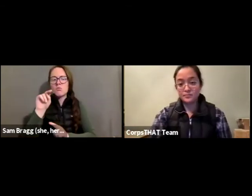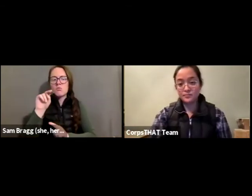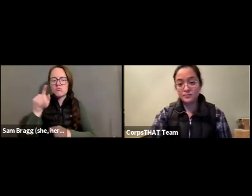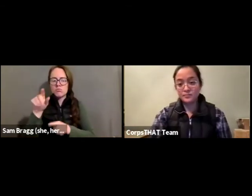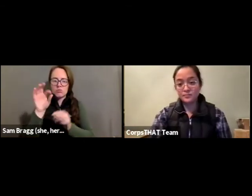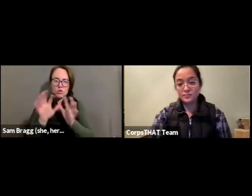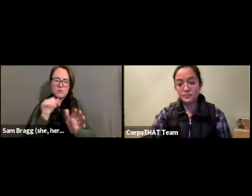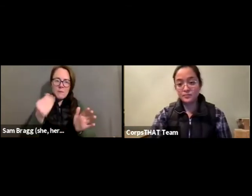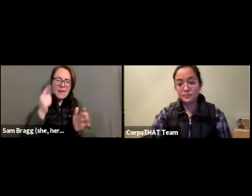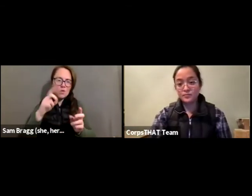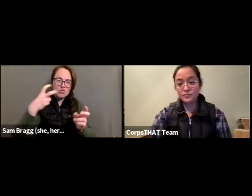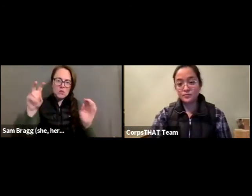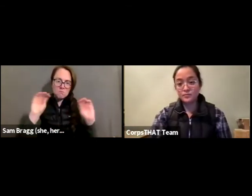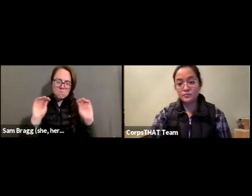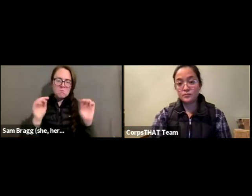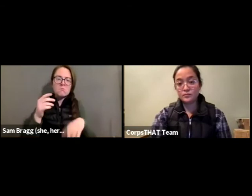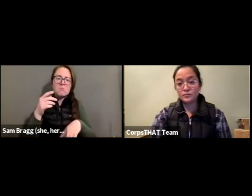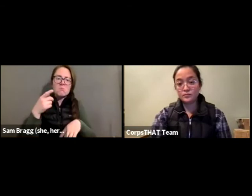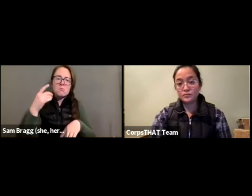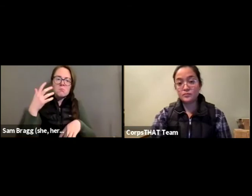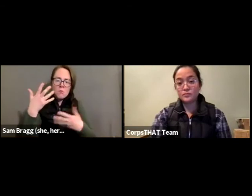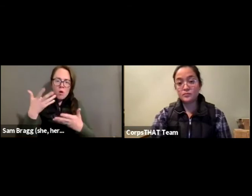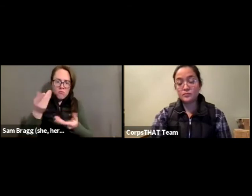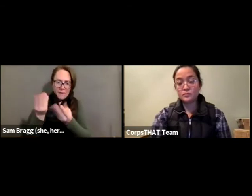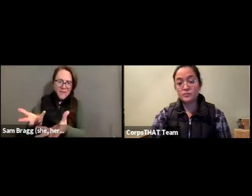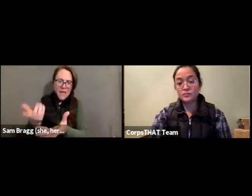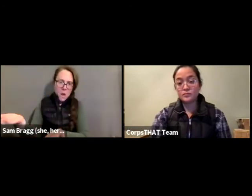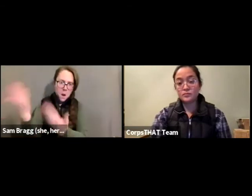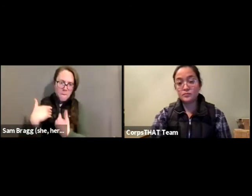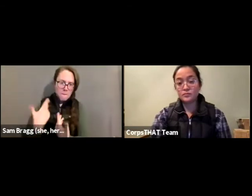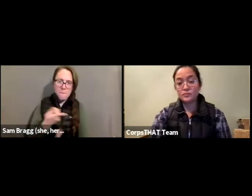situations the interpreter didn't have to pay for anything um just to clear that one up they